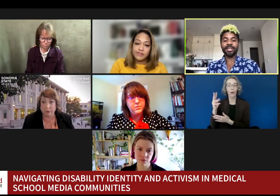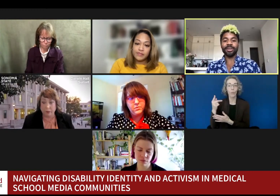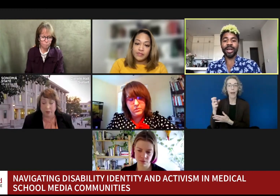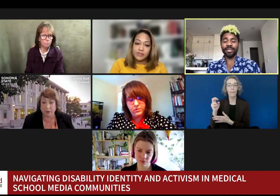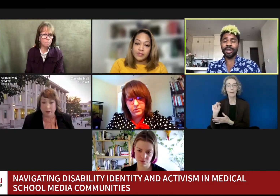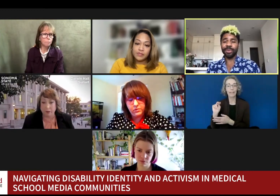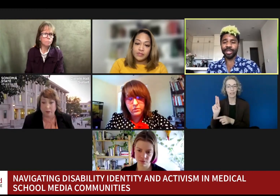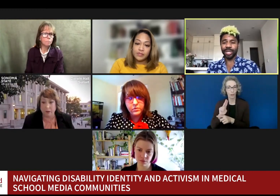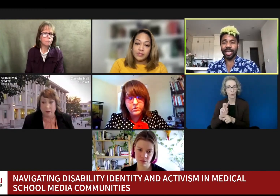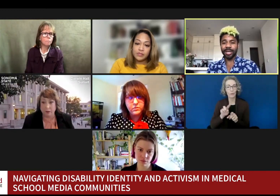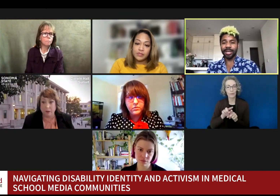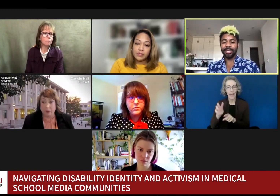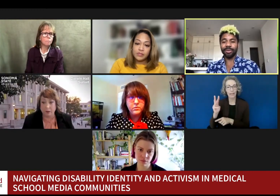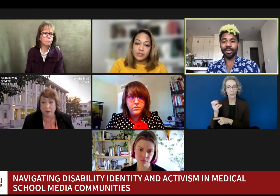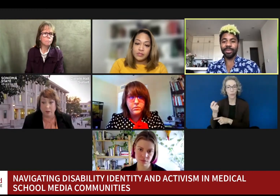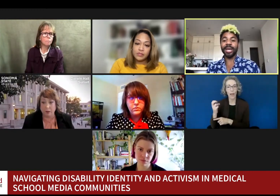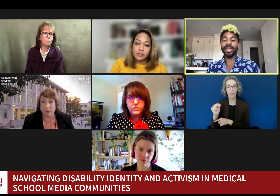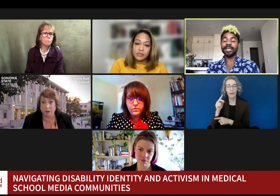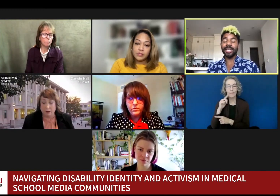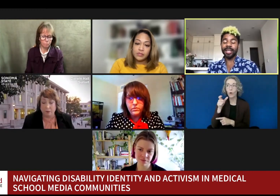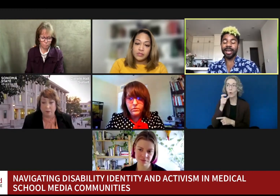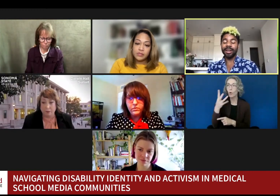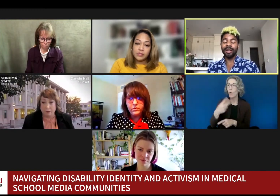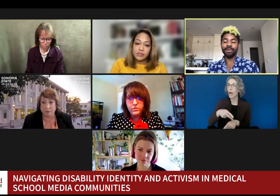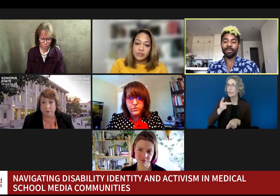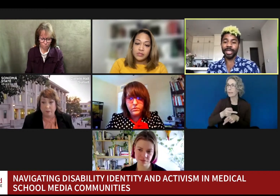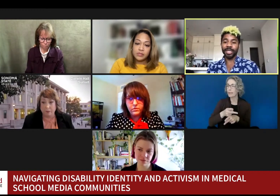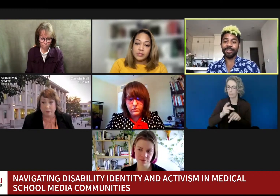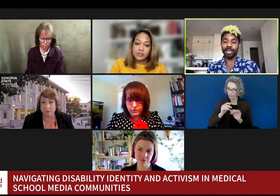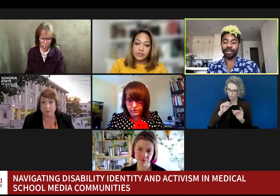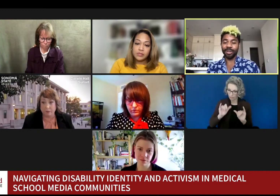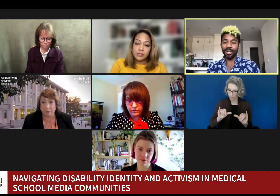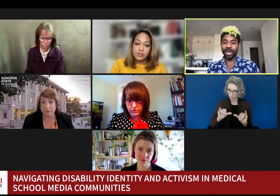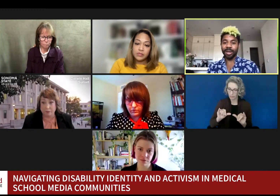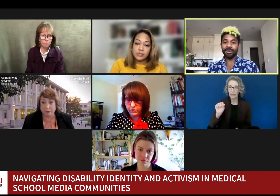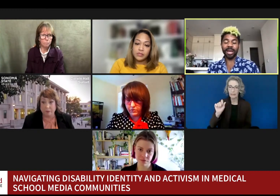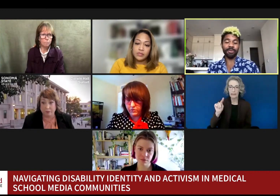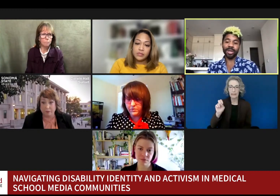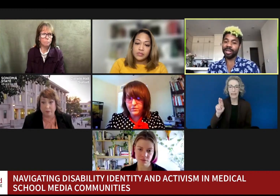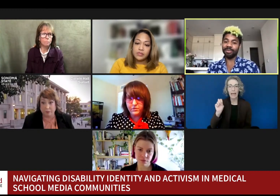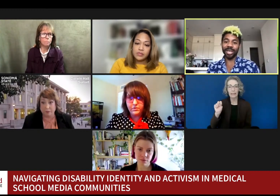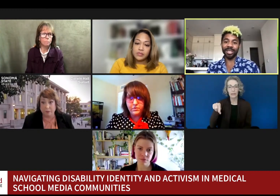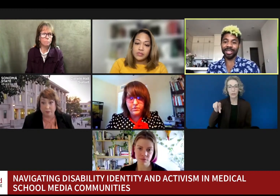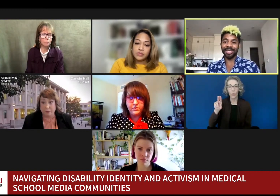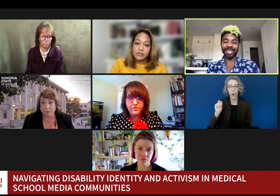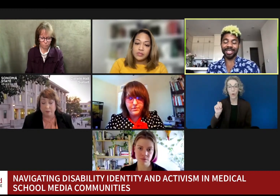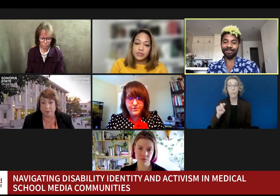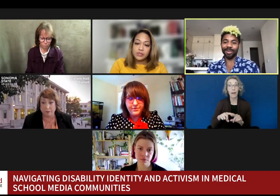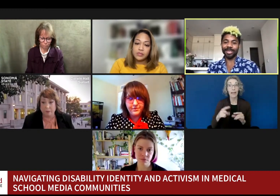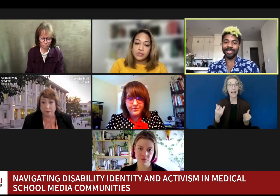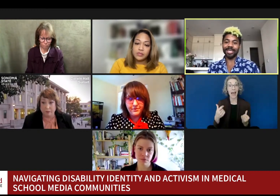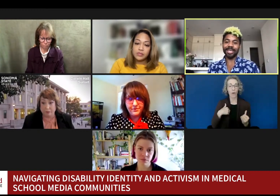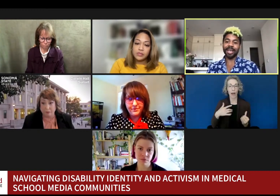So I try to push it that a little bit, but I say that from place of security now, I would not have done things like this in residency.